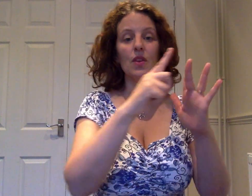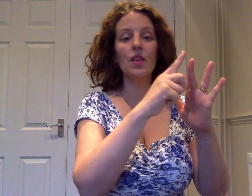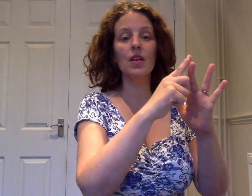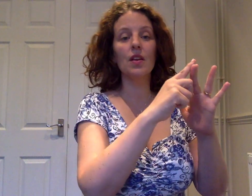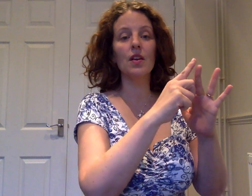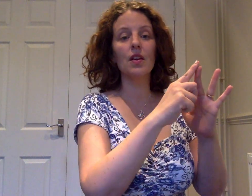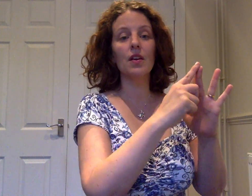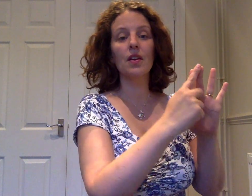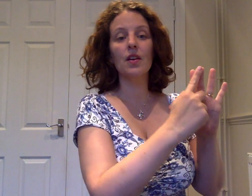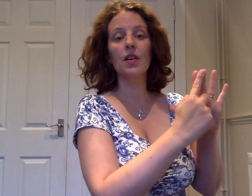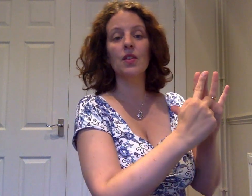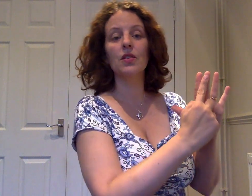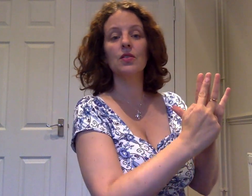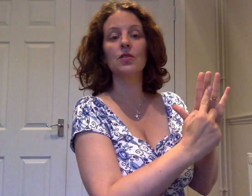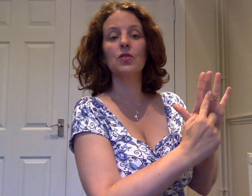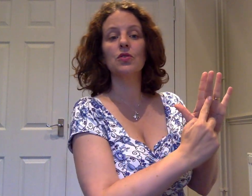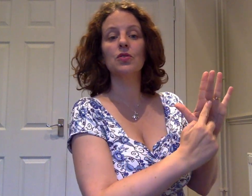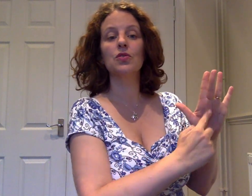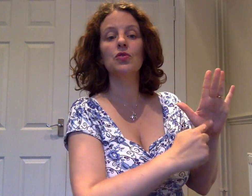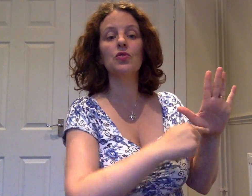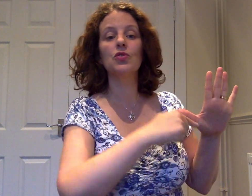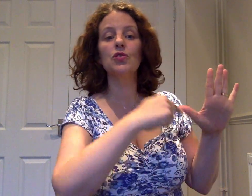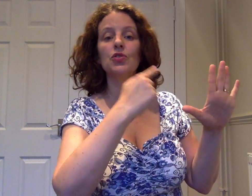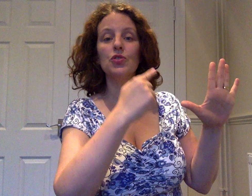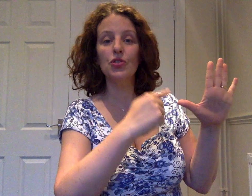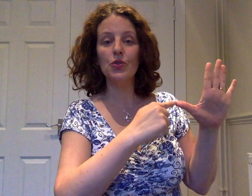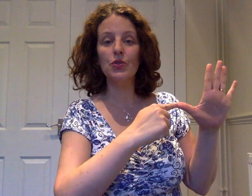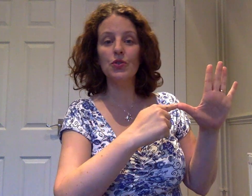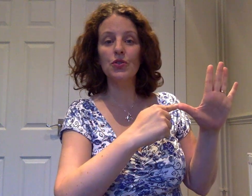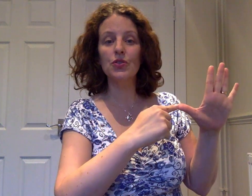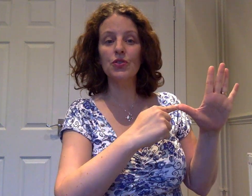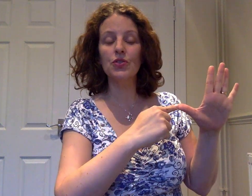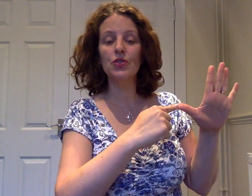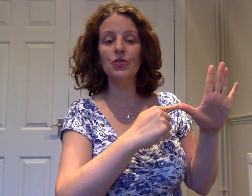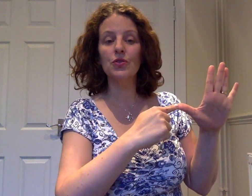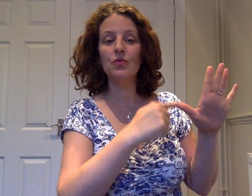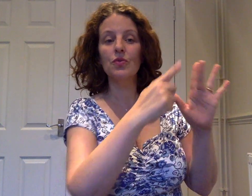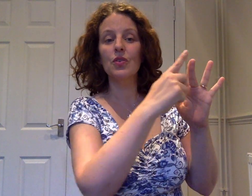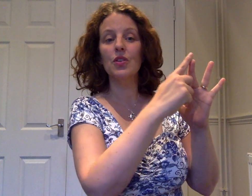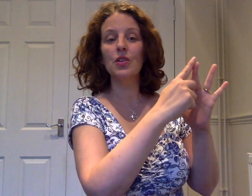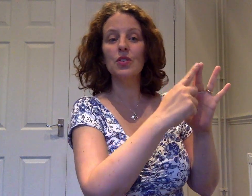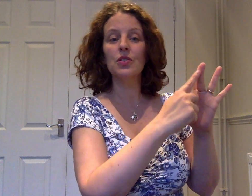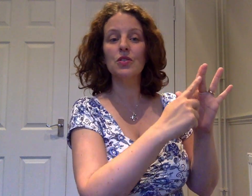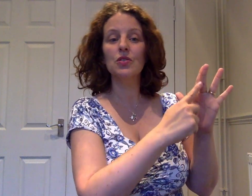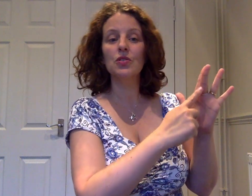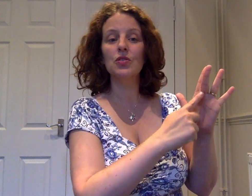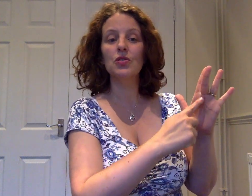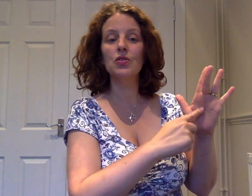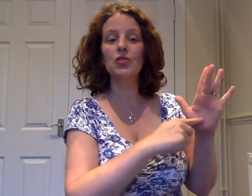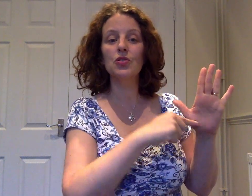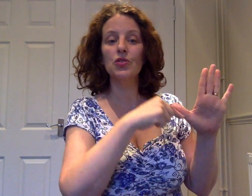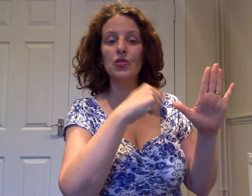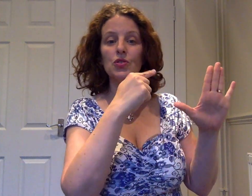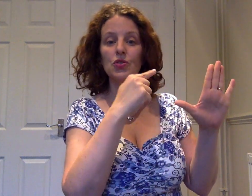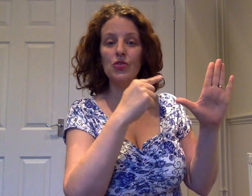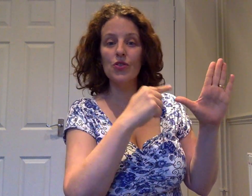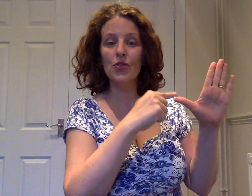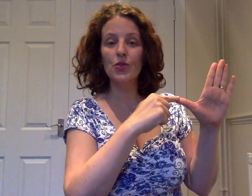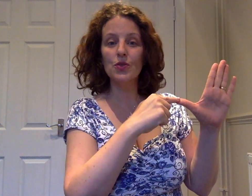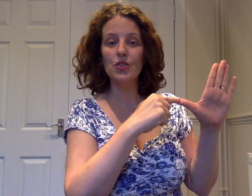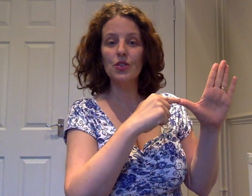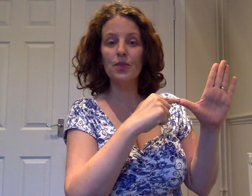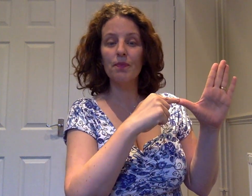Juice